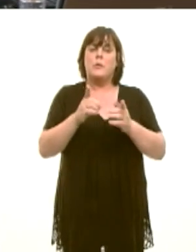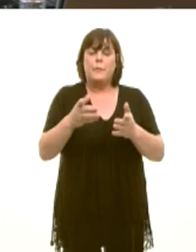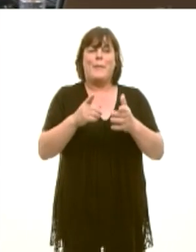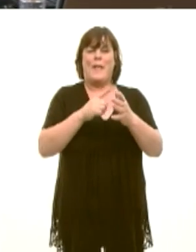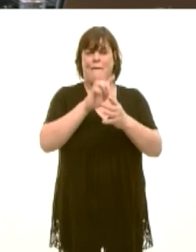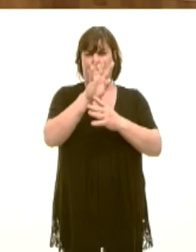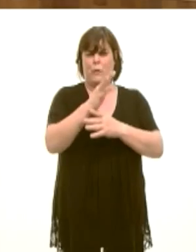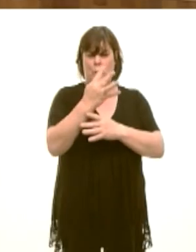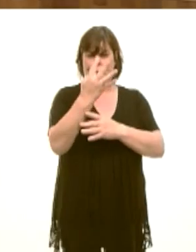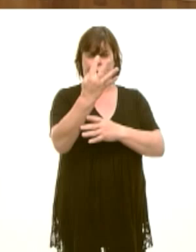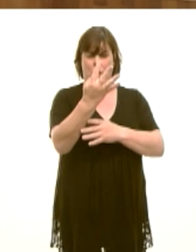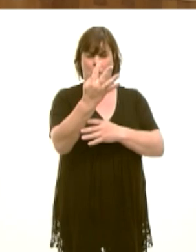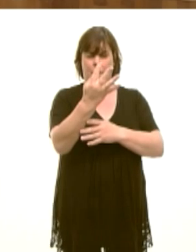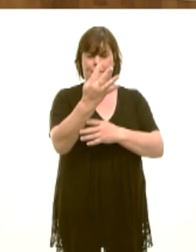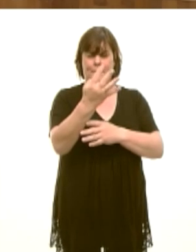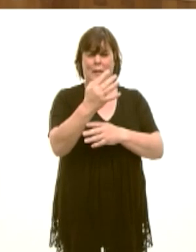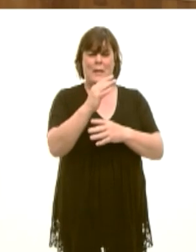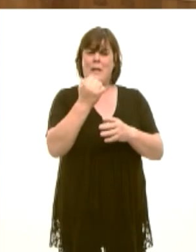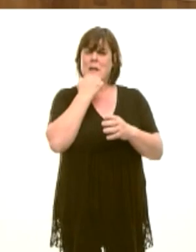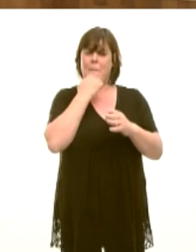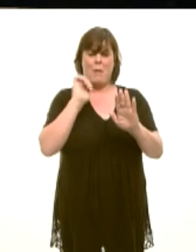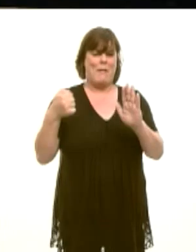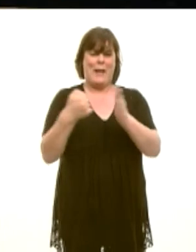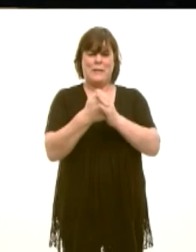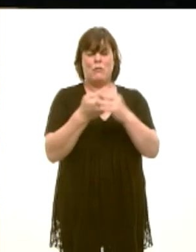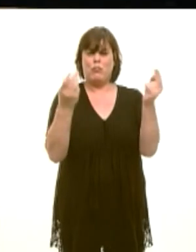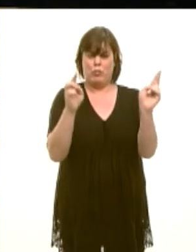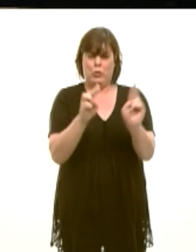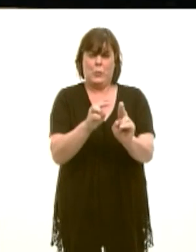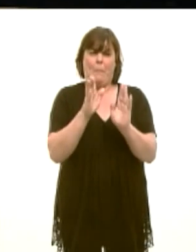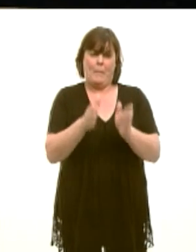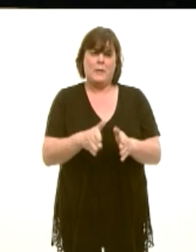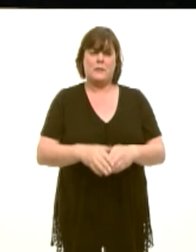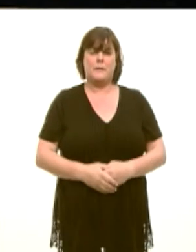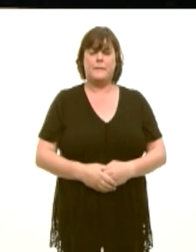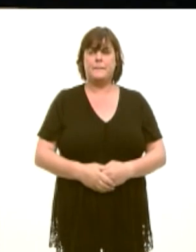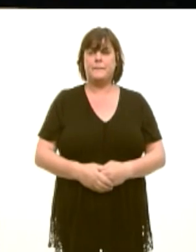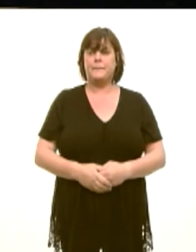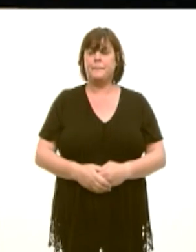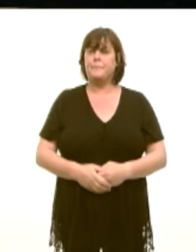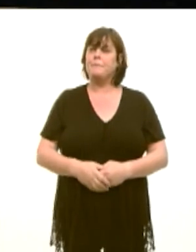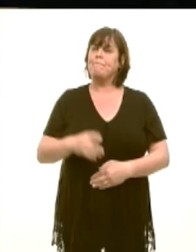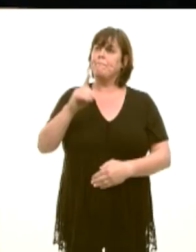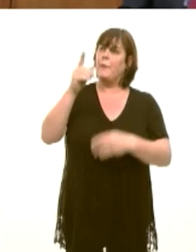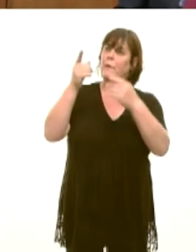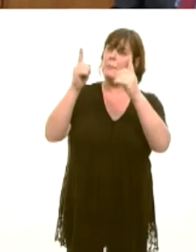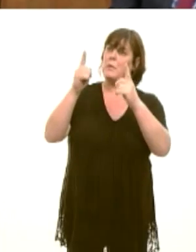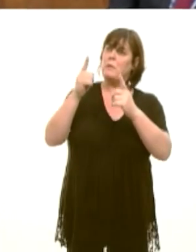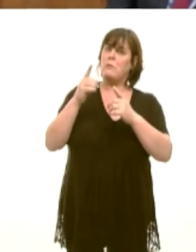to ensure that there is a reduction in the number of accidents that occur. Christine Chapman: First Minister, evidence suggests that children and young people from